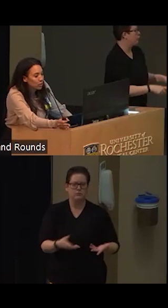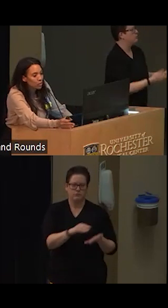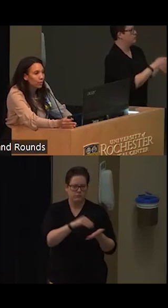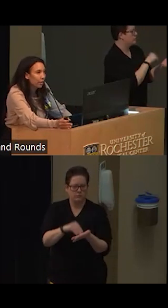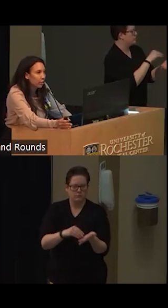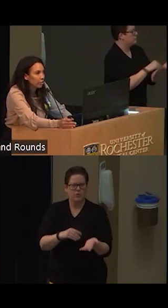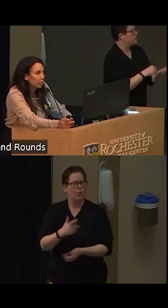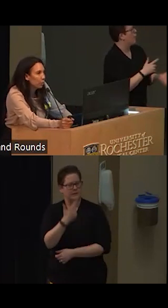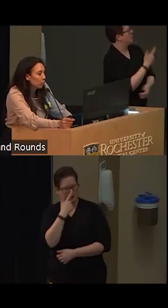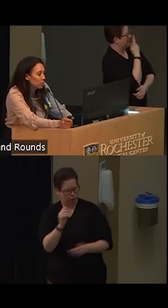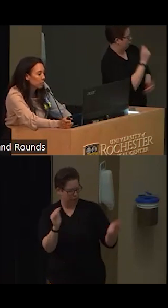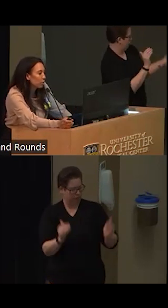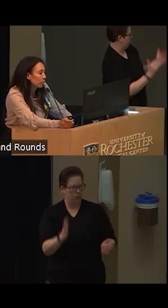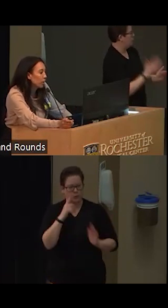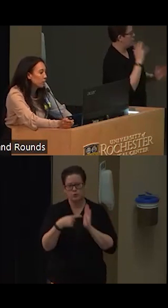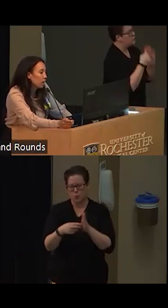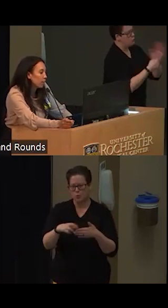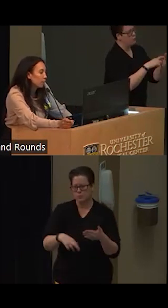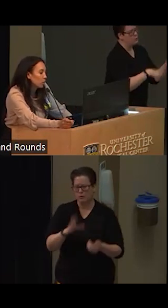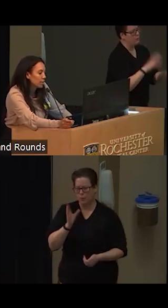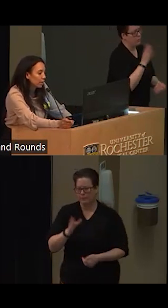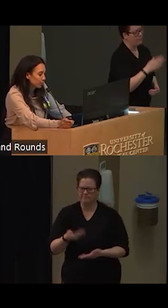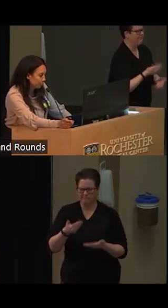so it was just really interesting and we'll go over some of those results towards the end